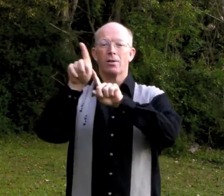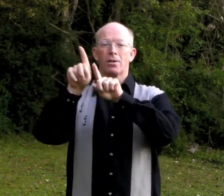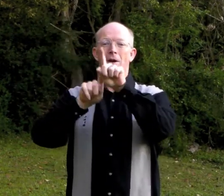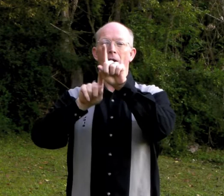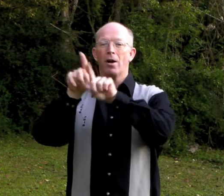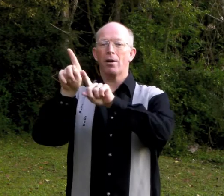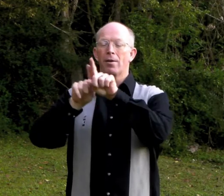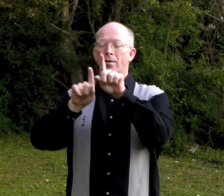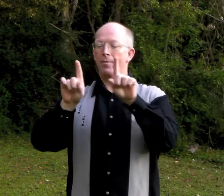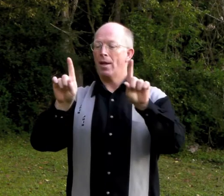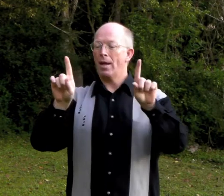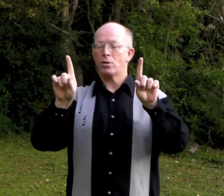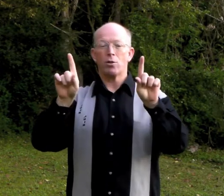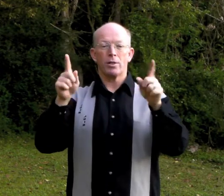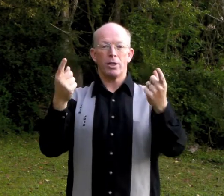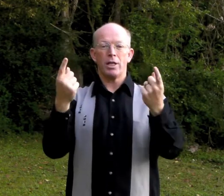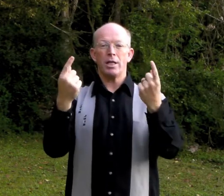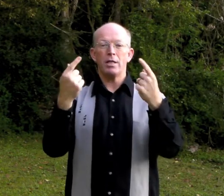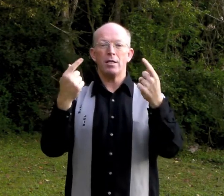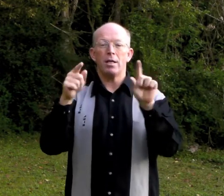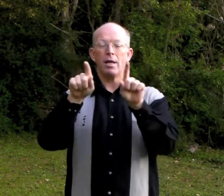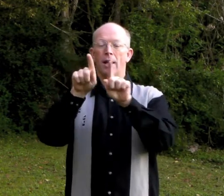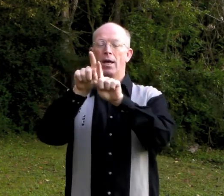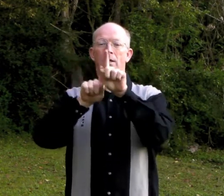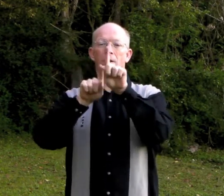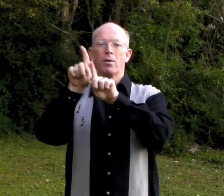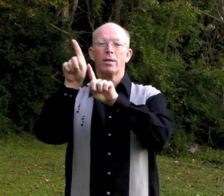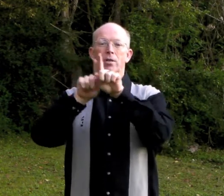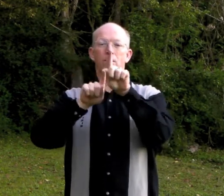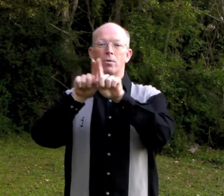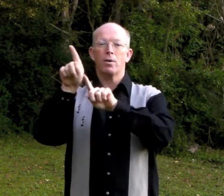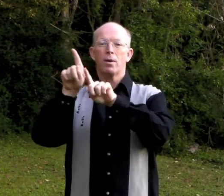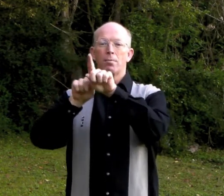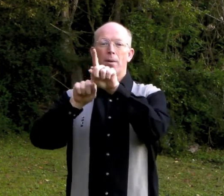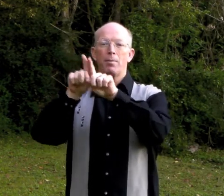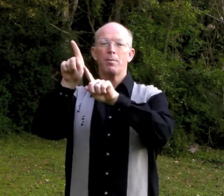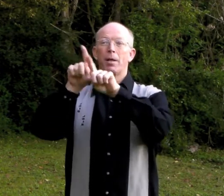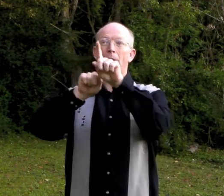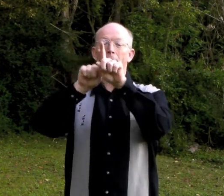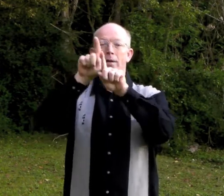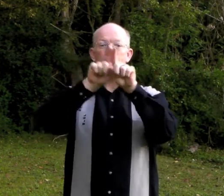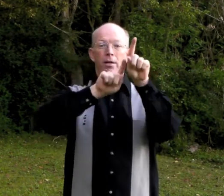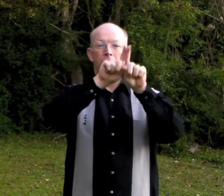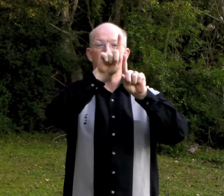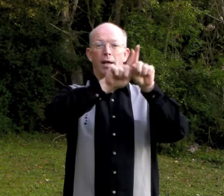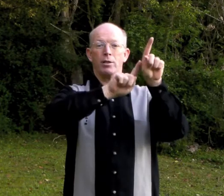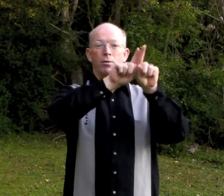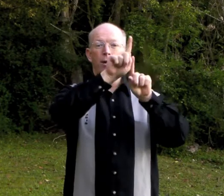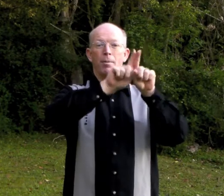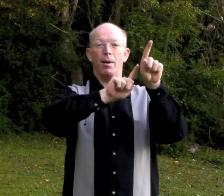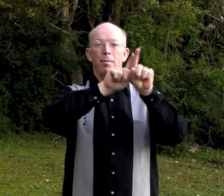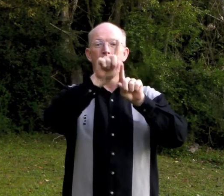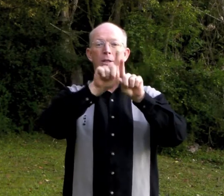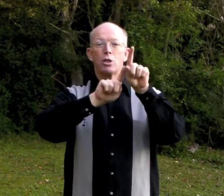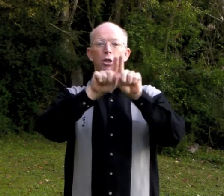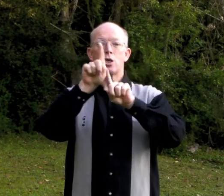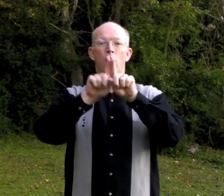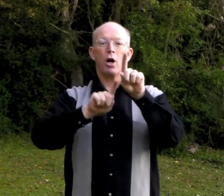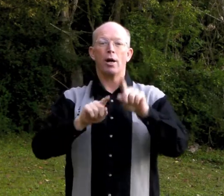STAR – It is your Gs and you are going to bump them together as you rub up.